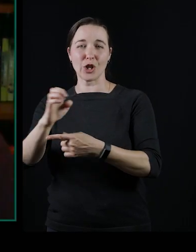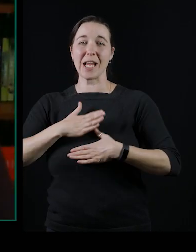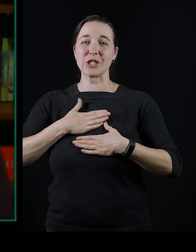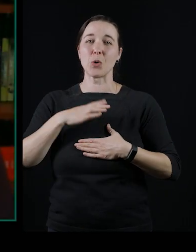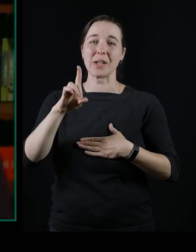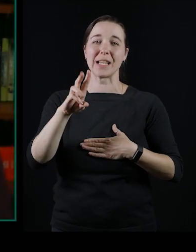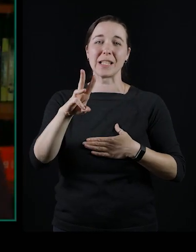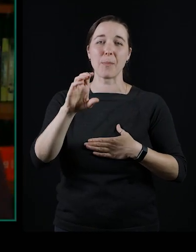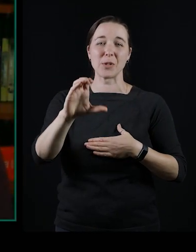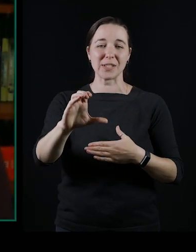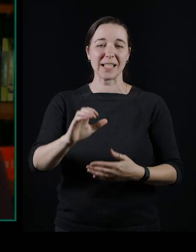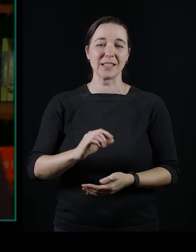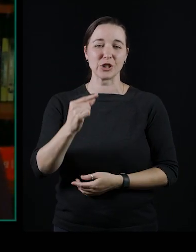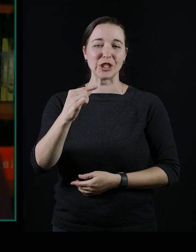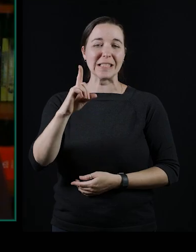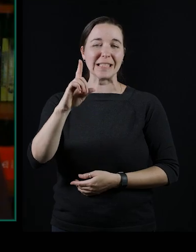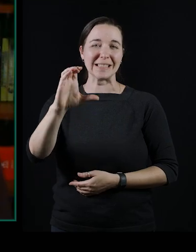Thank you for joining us today. Enjoy GDC.